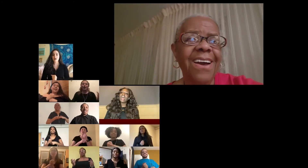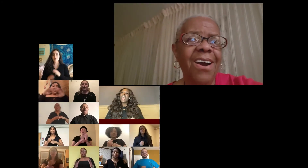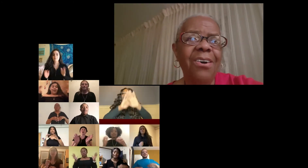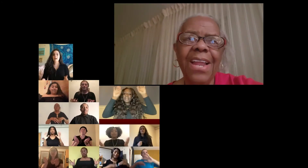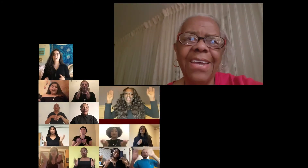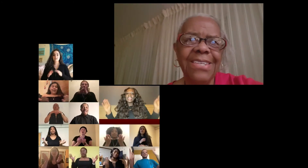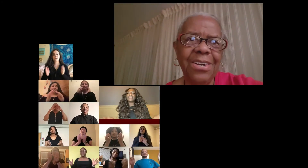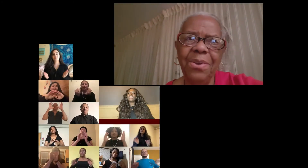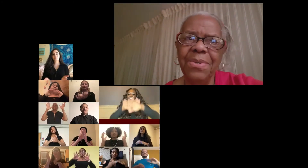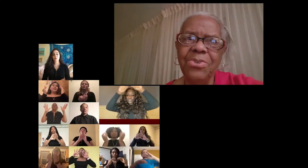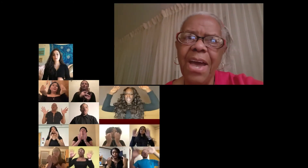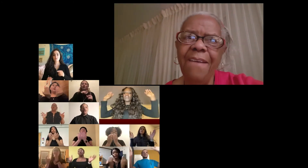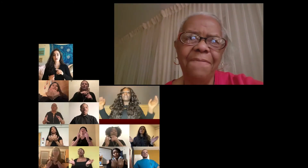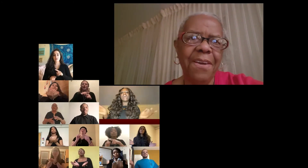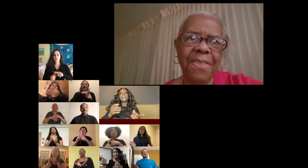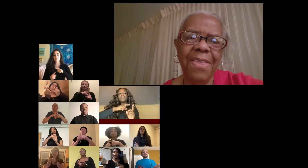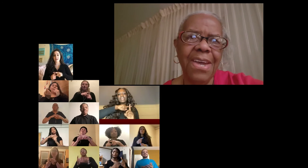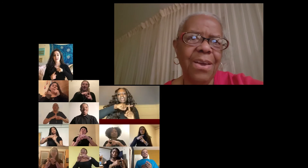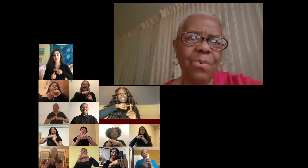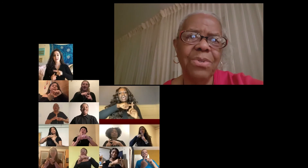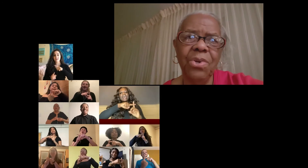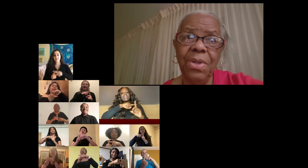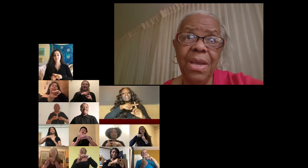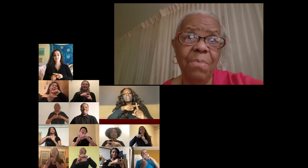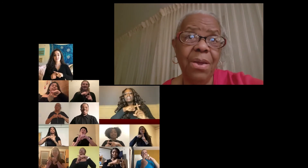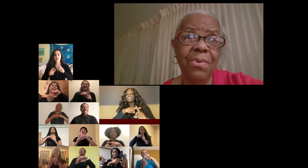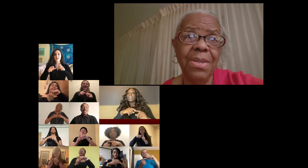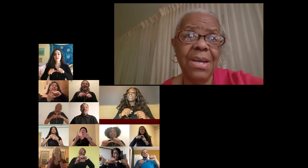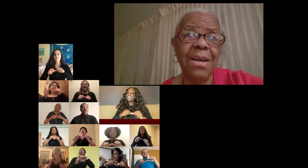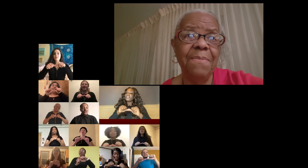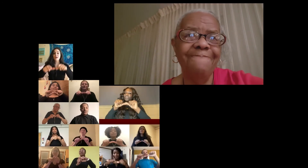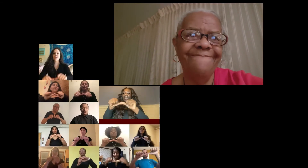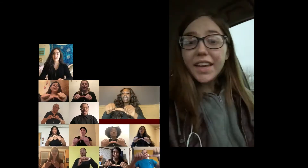All I can tell you is to have faith. It will certainly get better in time.